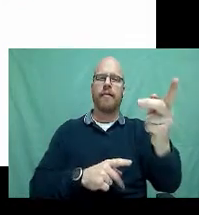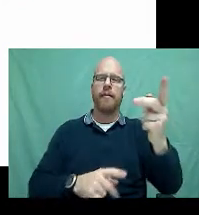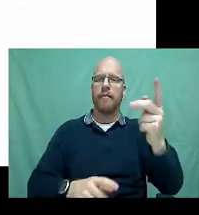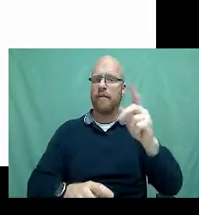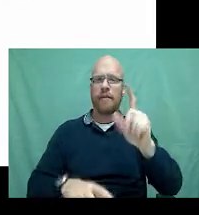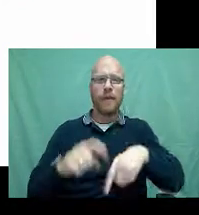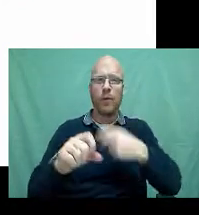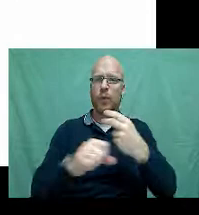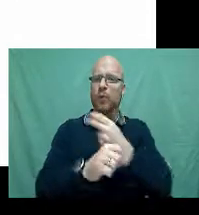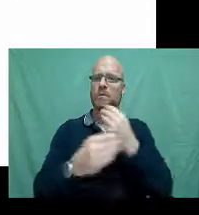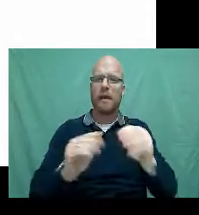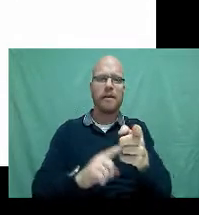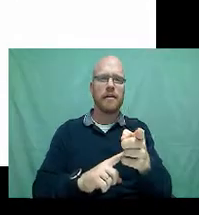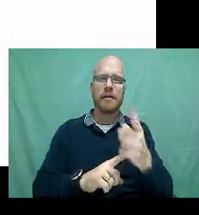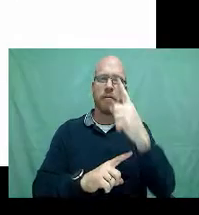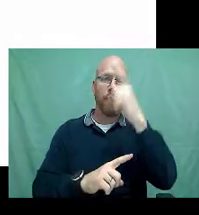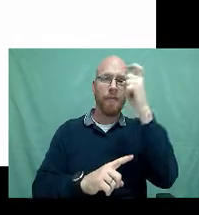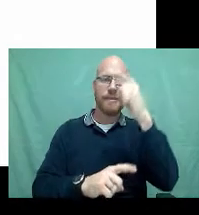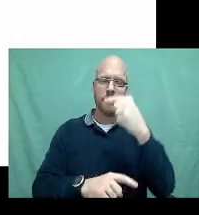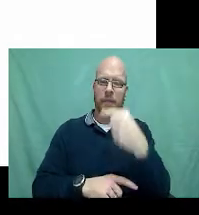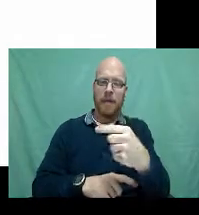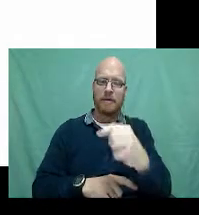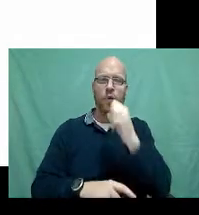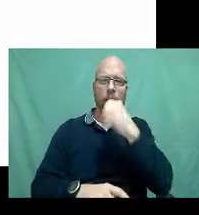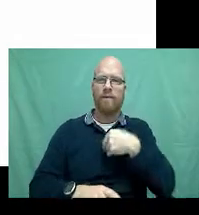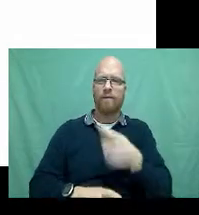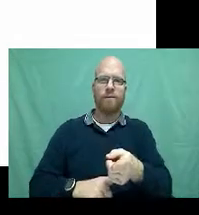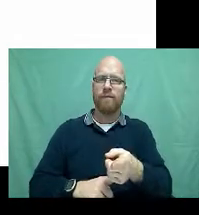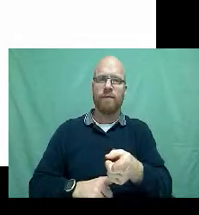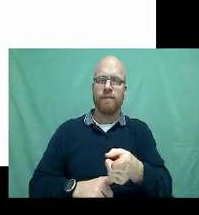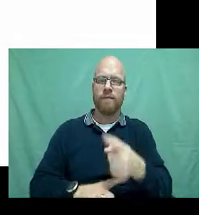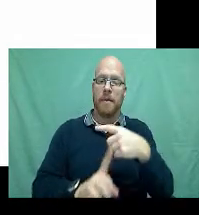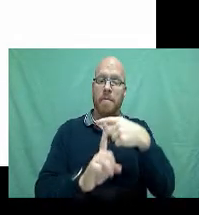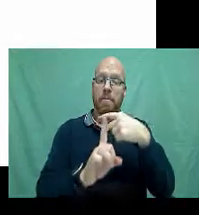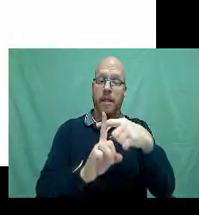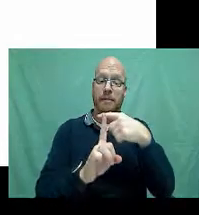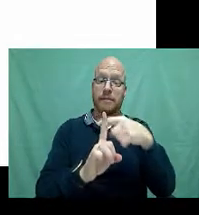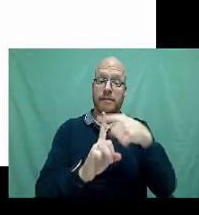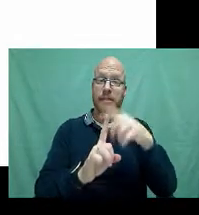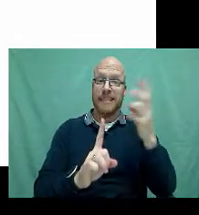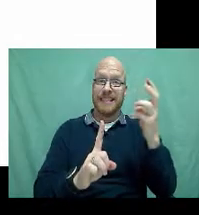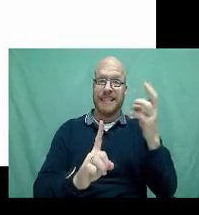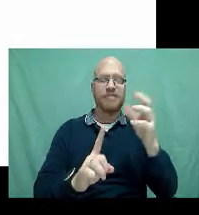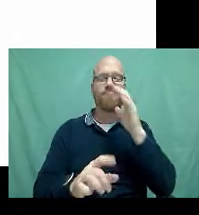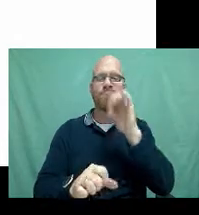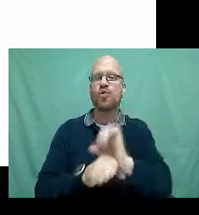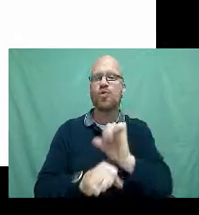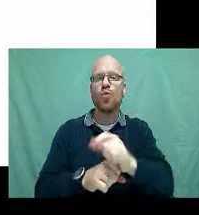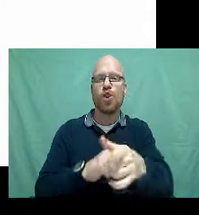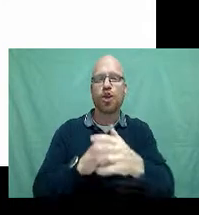It fails. We can't use this technique because it's not the difference of two squares.